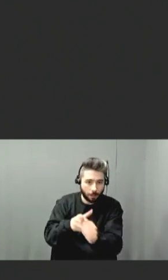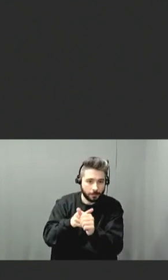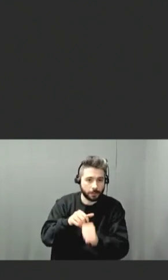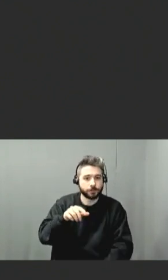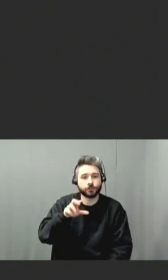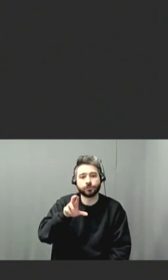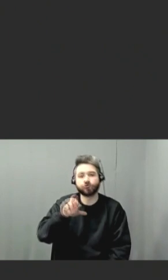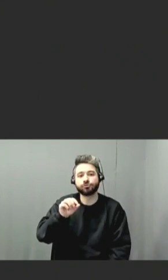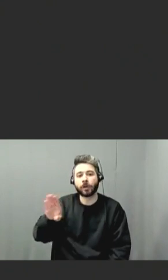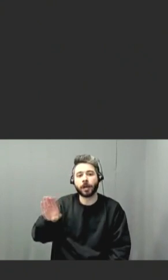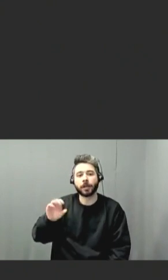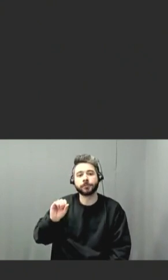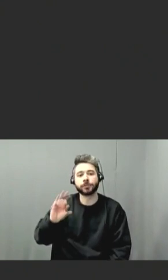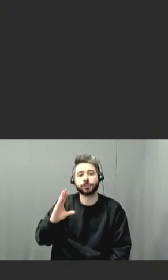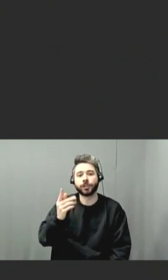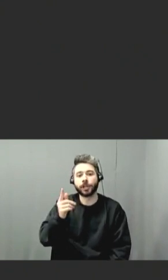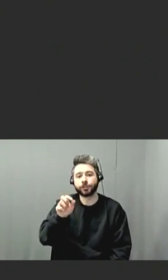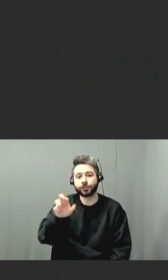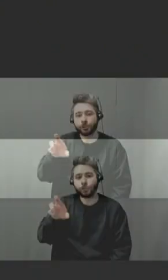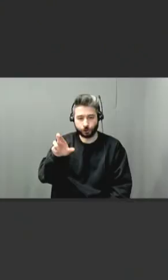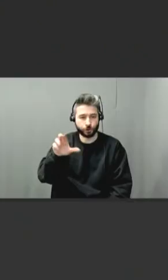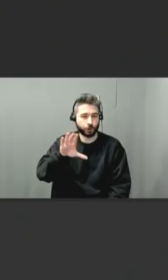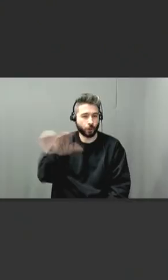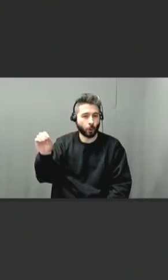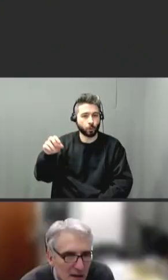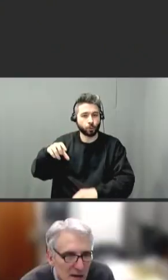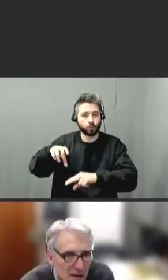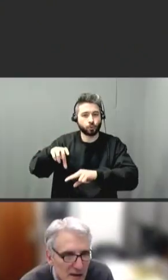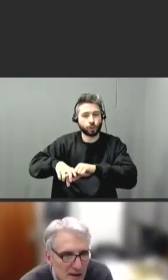who is one of the cochairs of our Vaccine Safety Subcommittee, will provide a brief